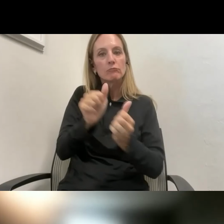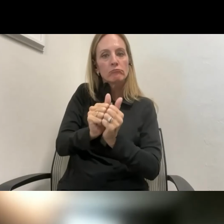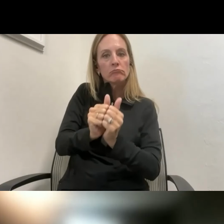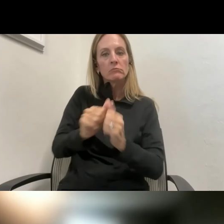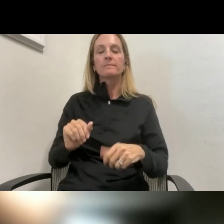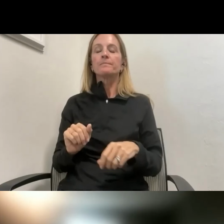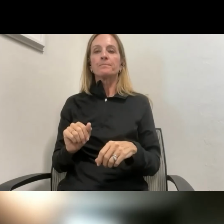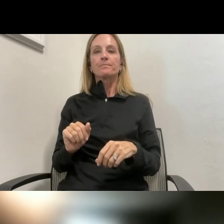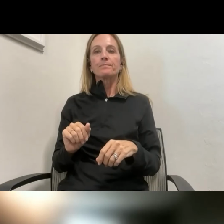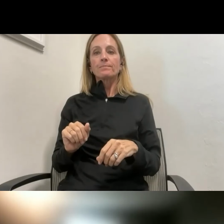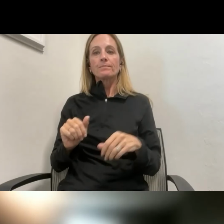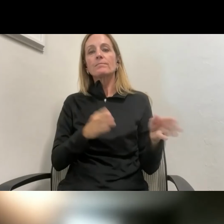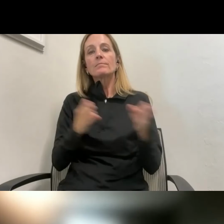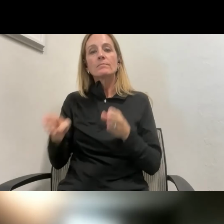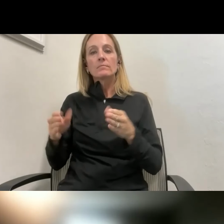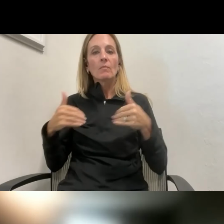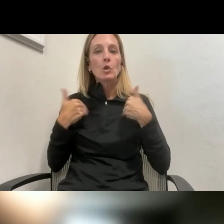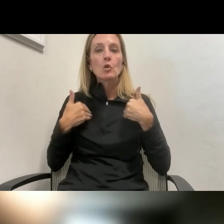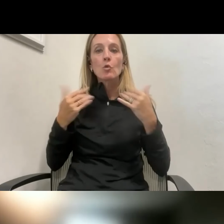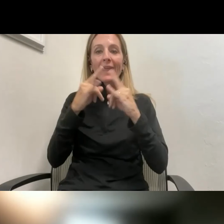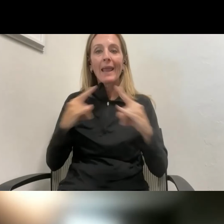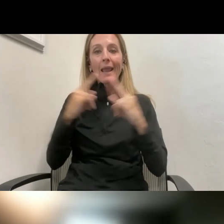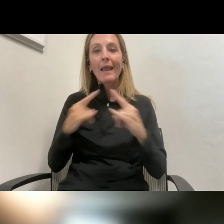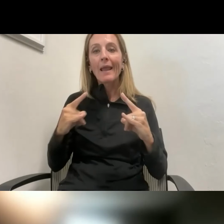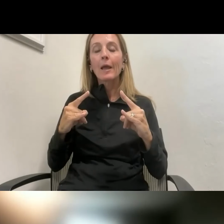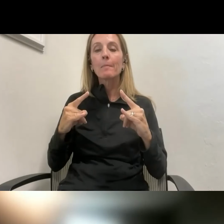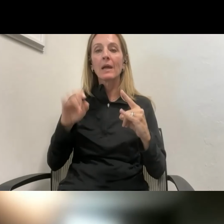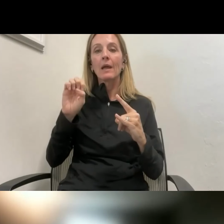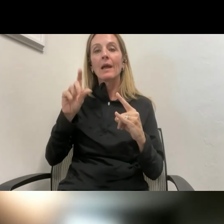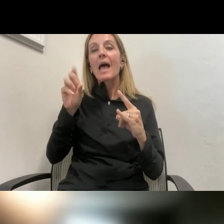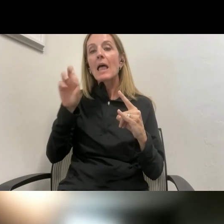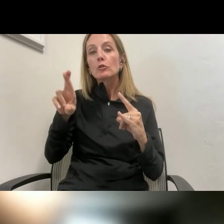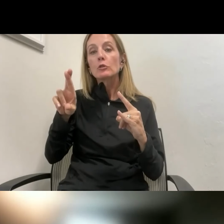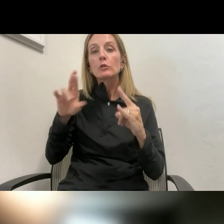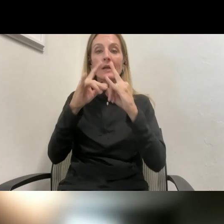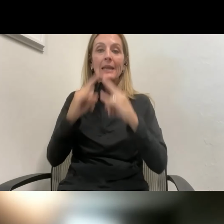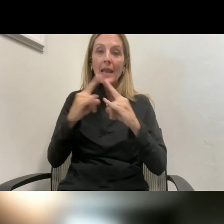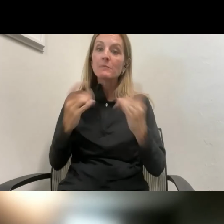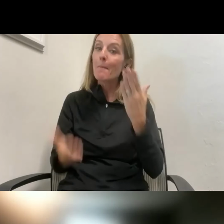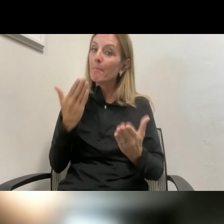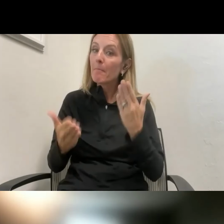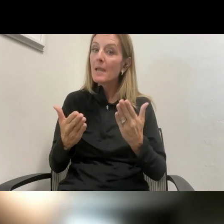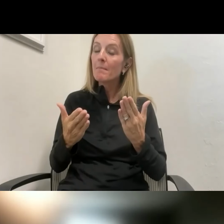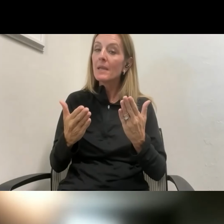youth camps, elder camps, and maybe elder-and-youth camps. And so now we're